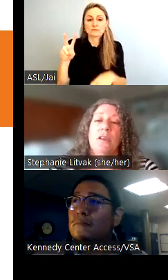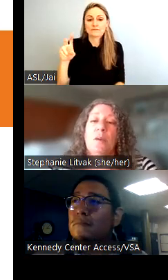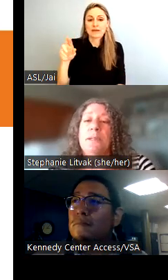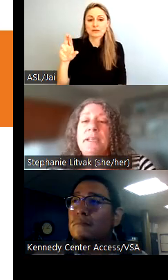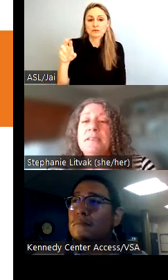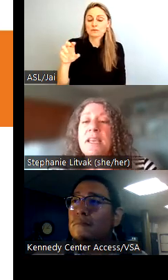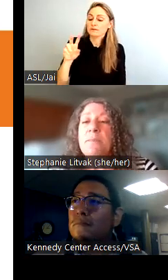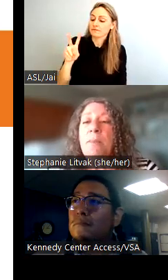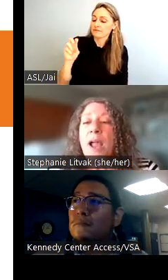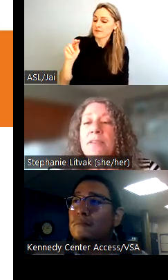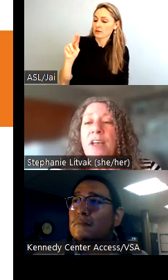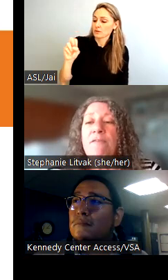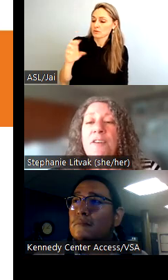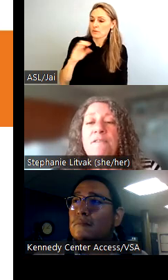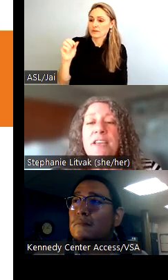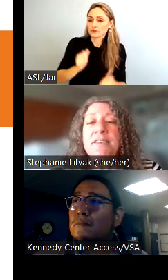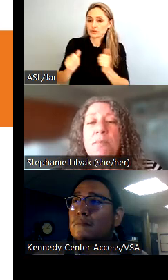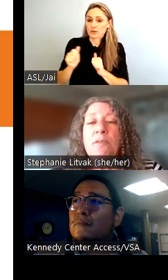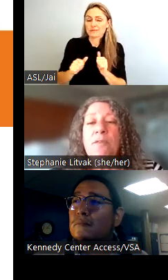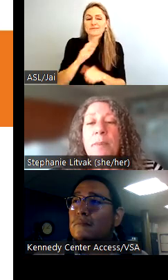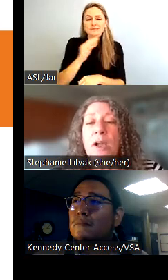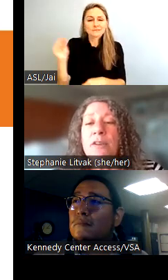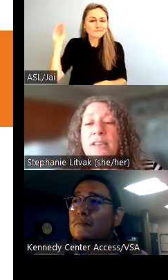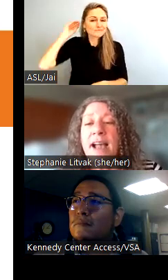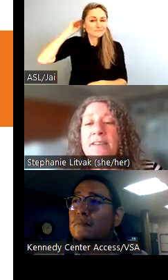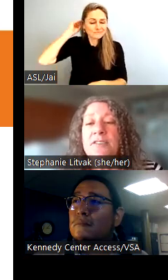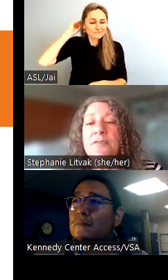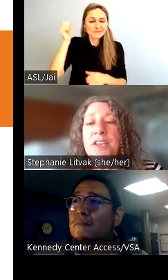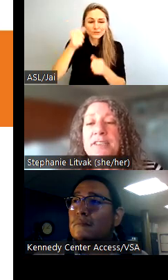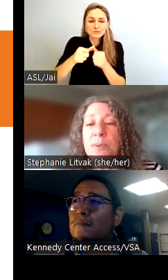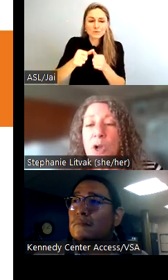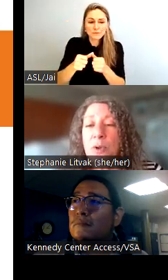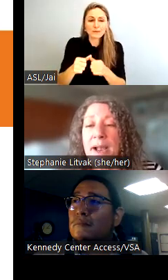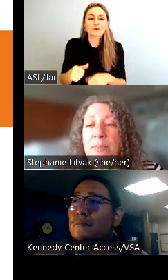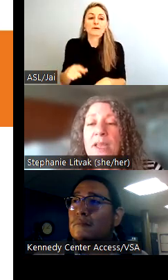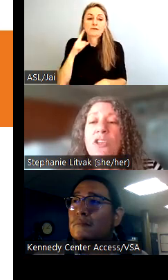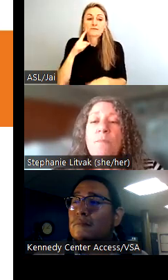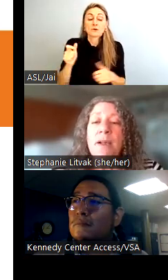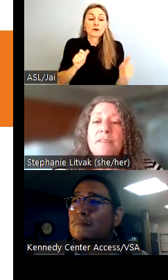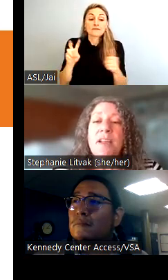Please keep in mind that for the VSA Performing Arts Access for Kids Program you must have